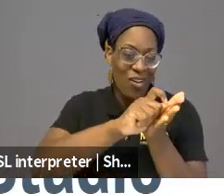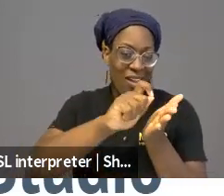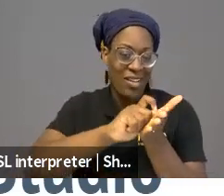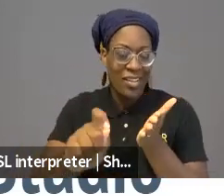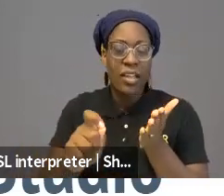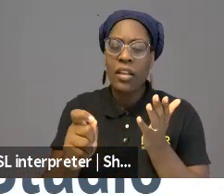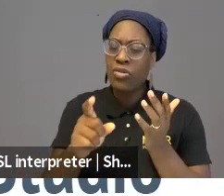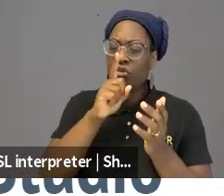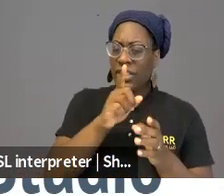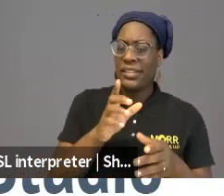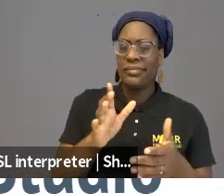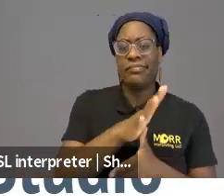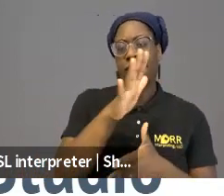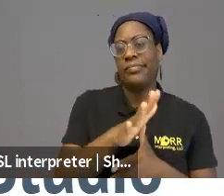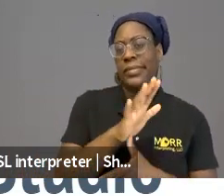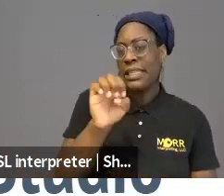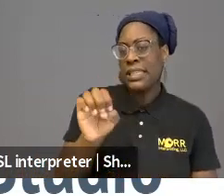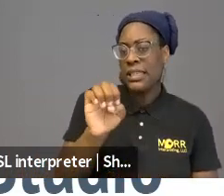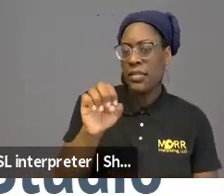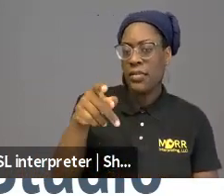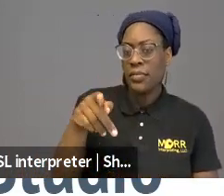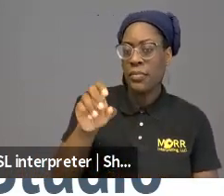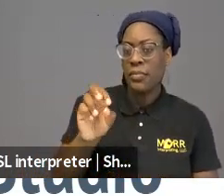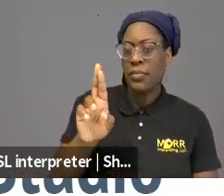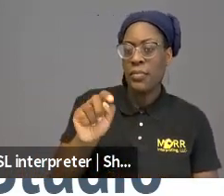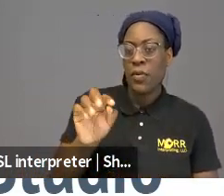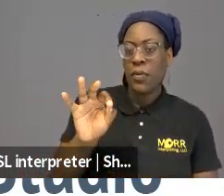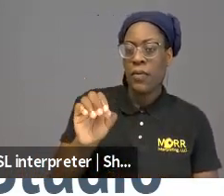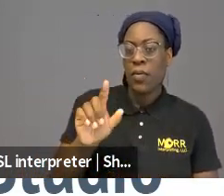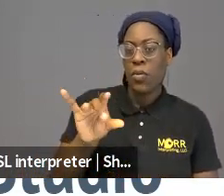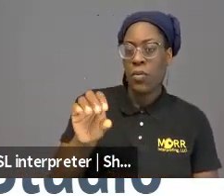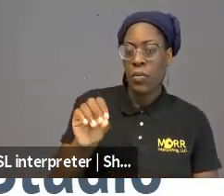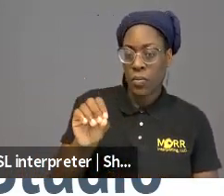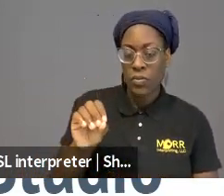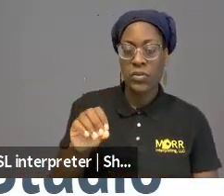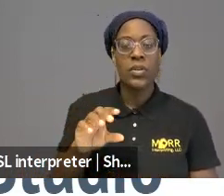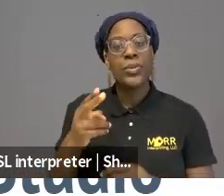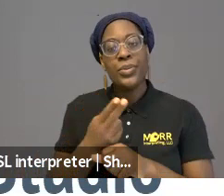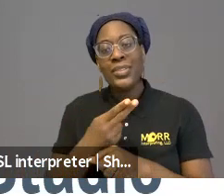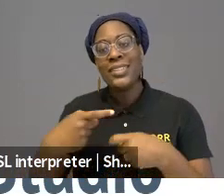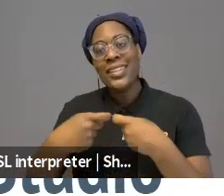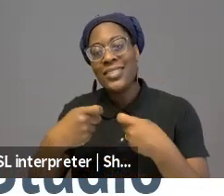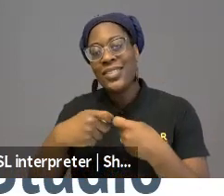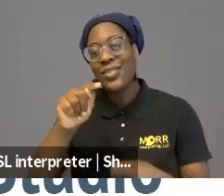also many other digital tools to create multimodal content. Our staff is mostly undergraduate